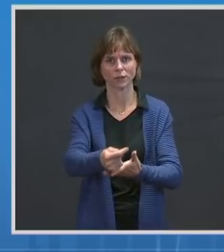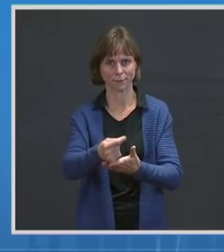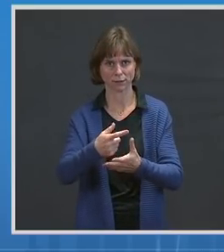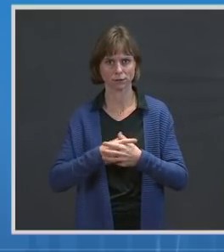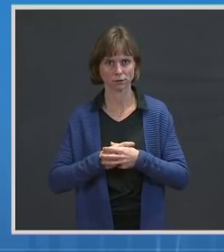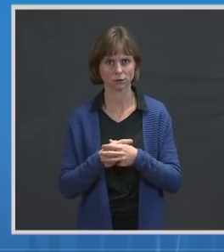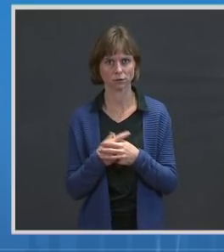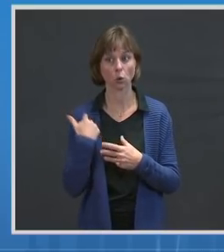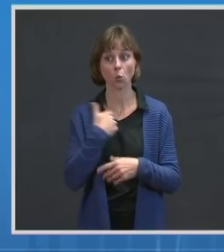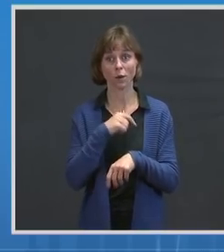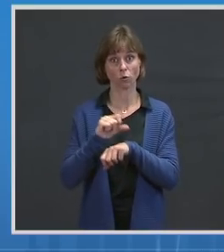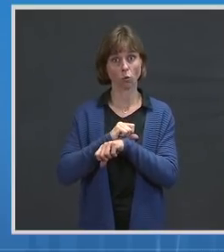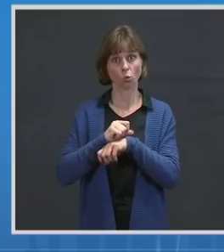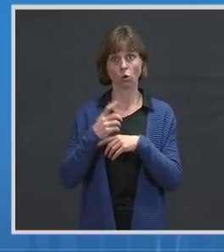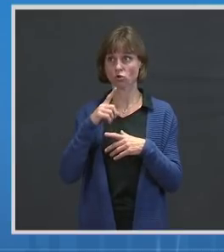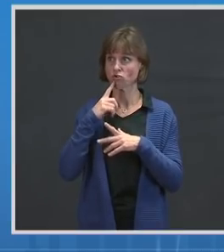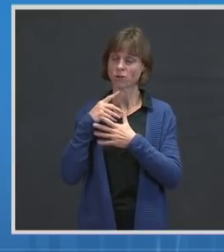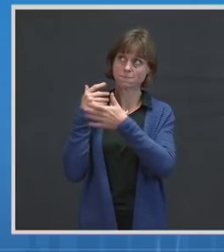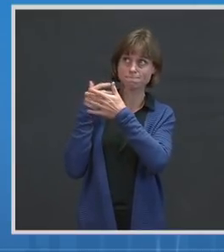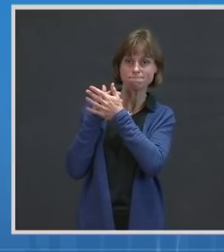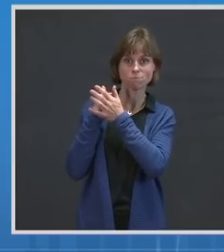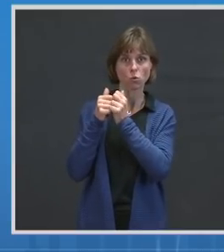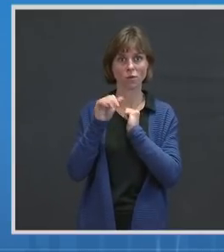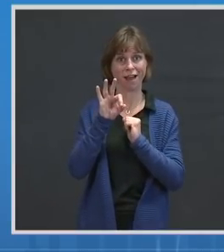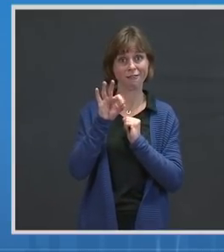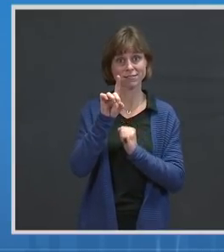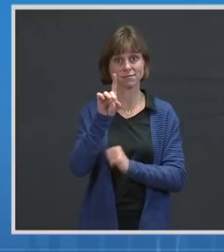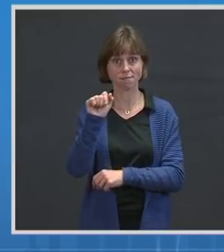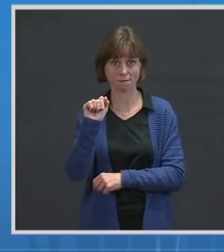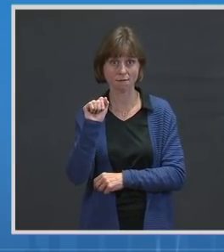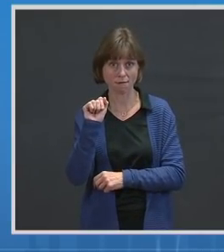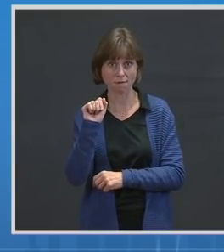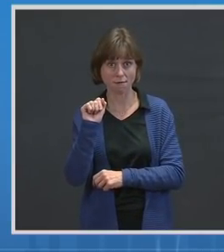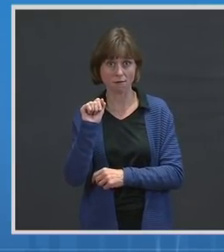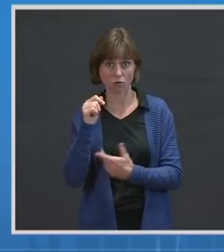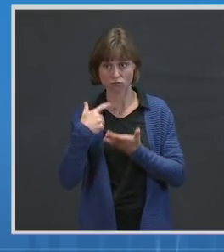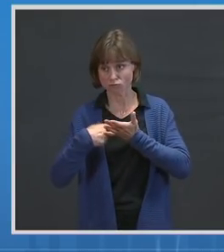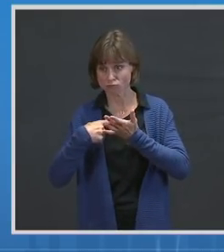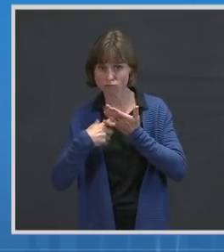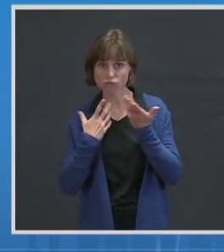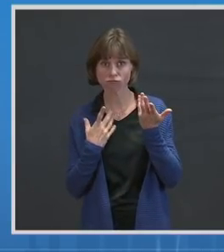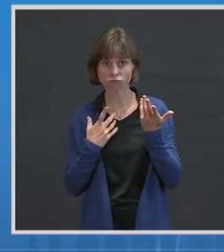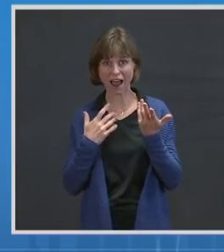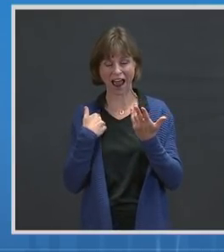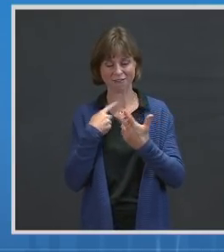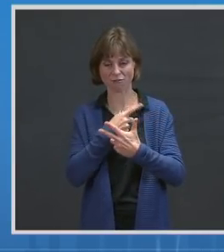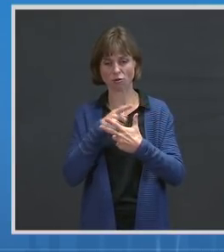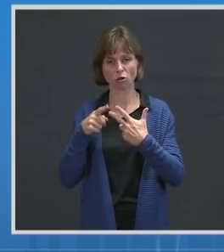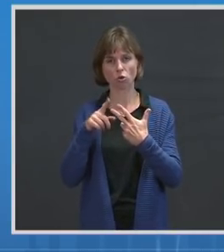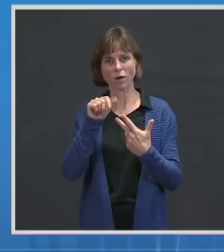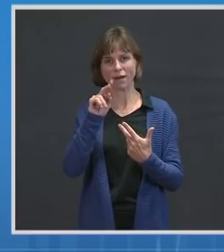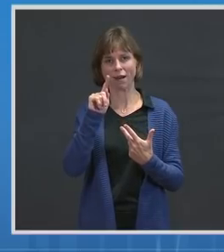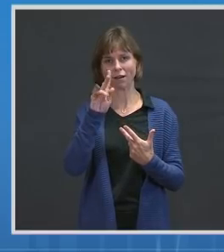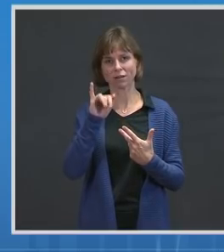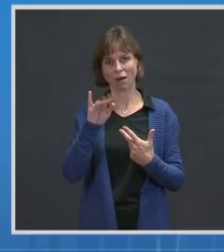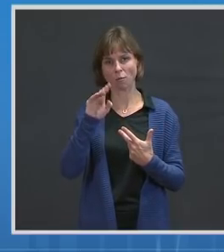and Drug Administration to discuss the promise and the potential of three antibody therapies authorized for emergency use.